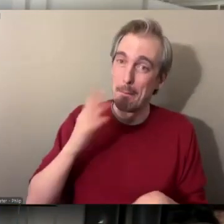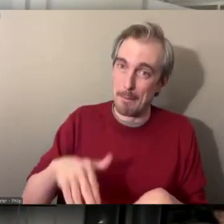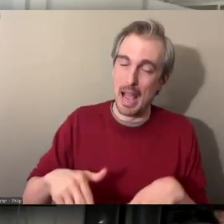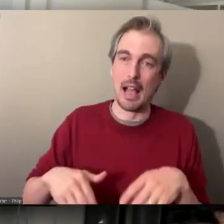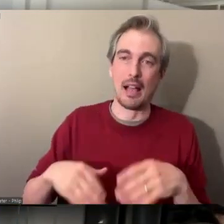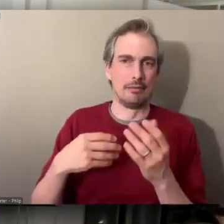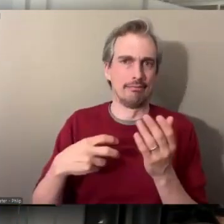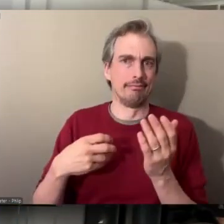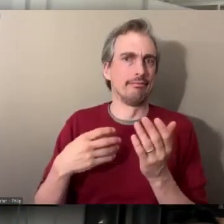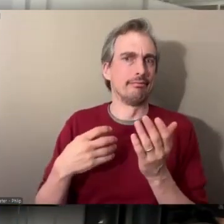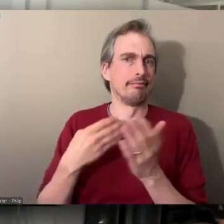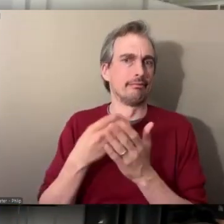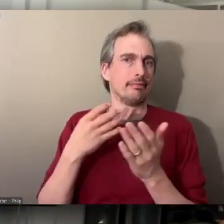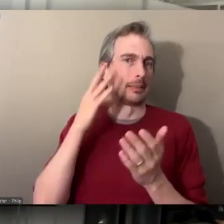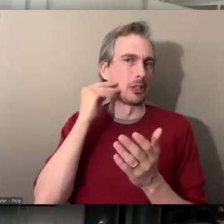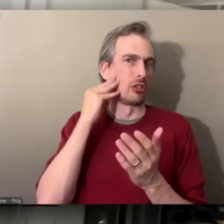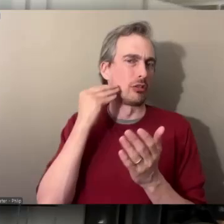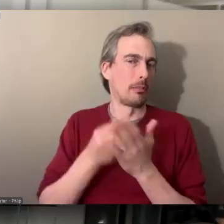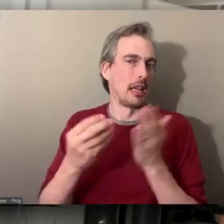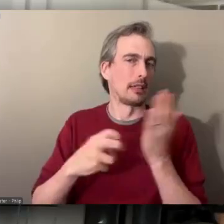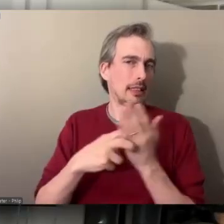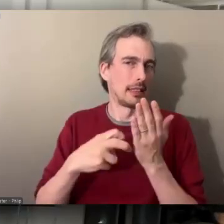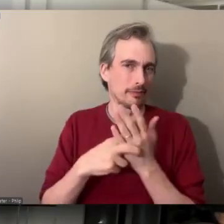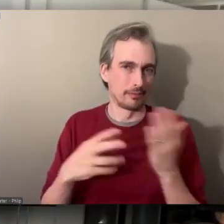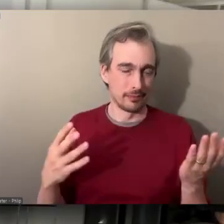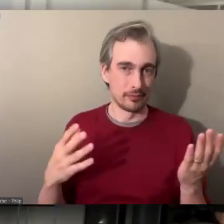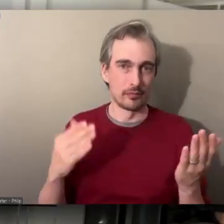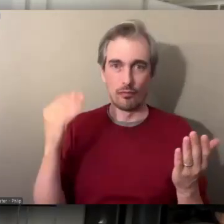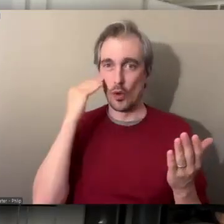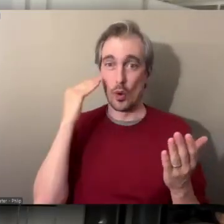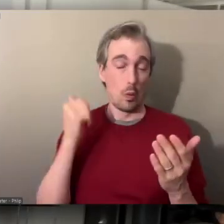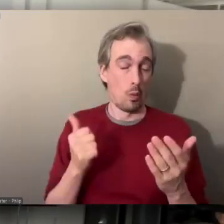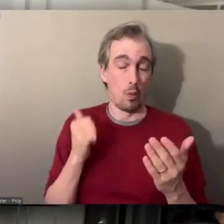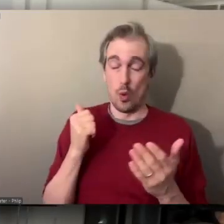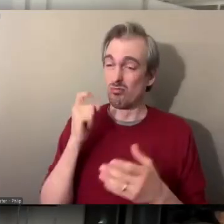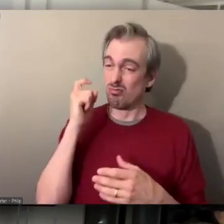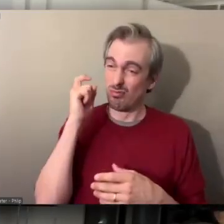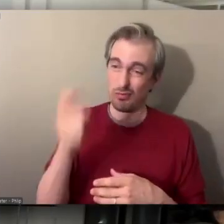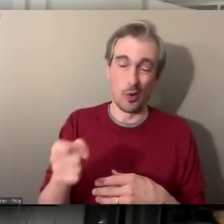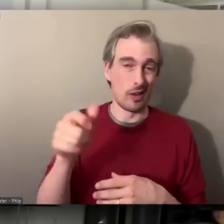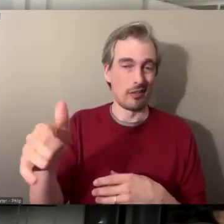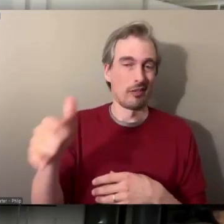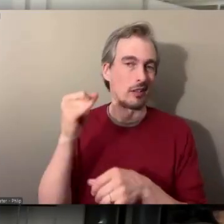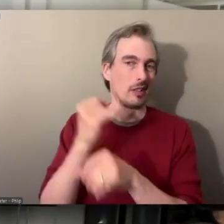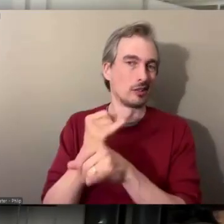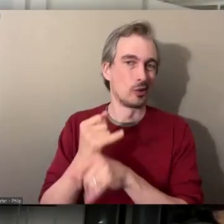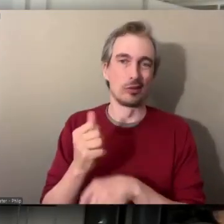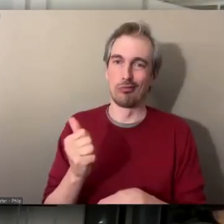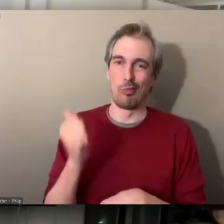institution. And so... In sort of the perception research, the audience perception research that